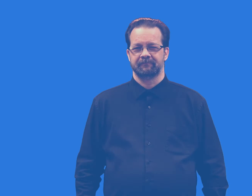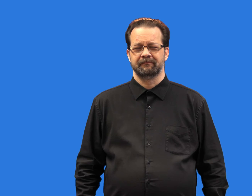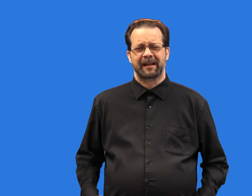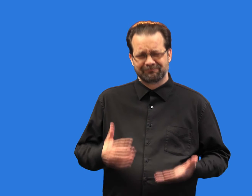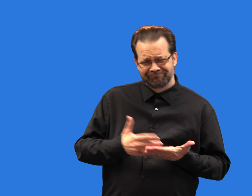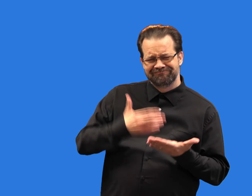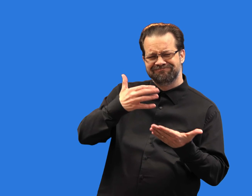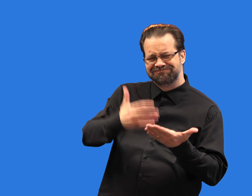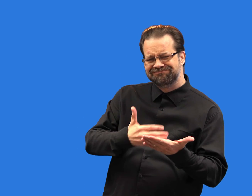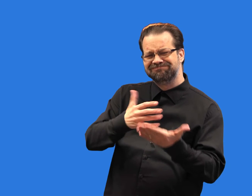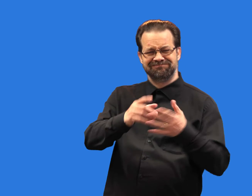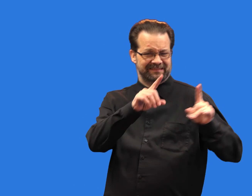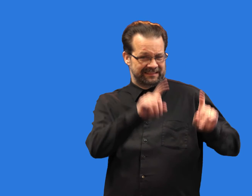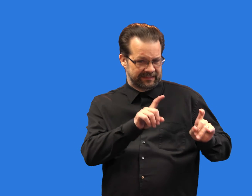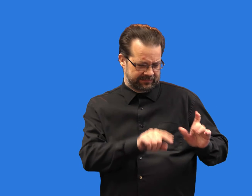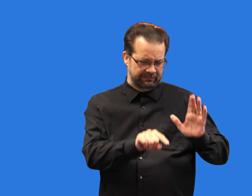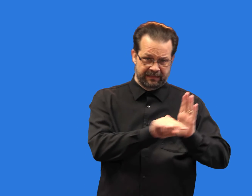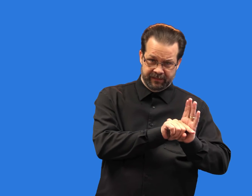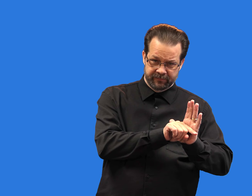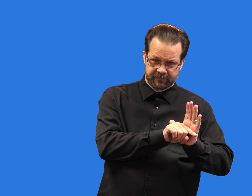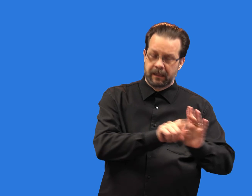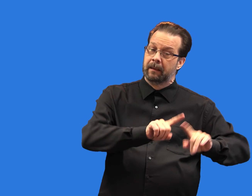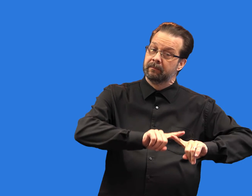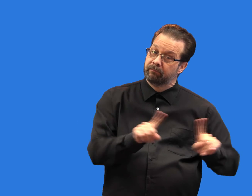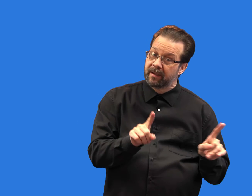Sometimes people get a negative COVID-19 test result